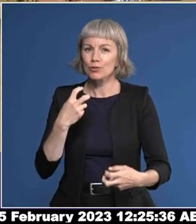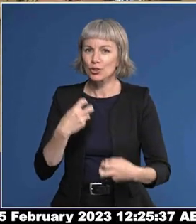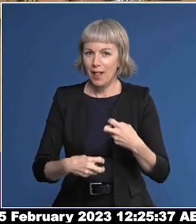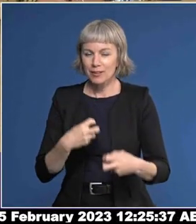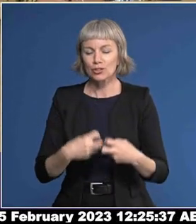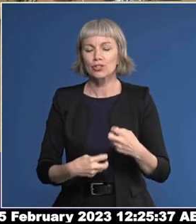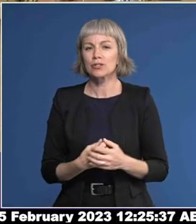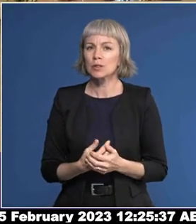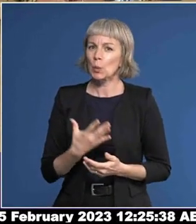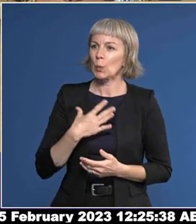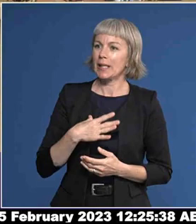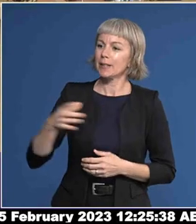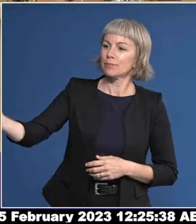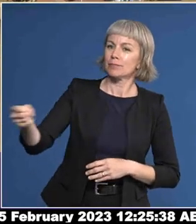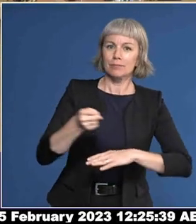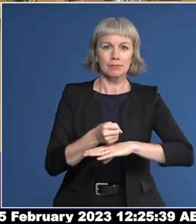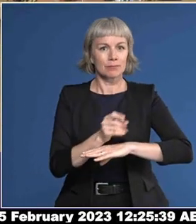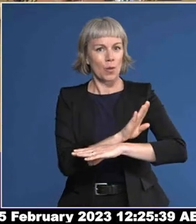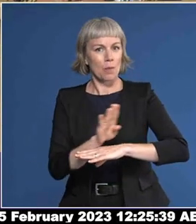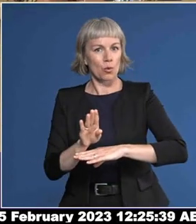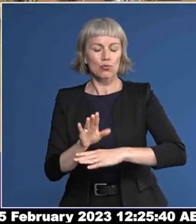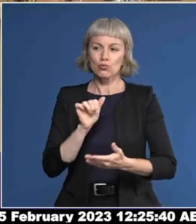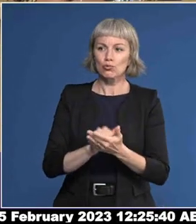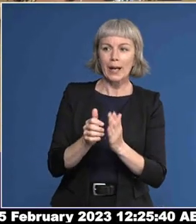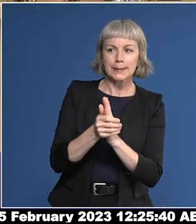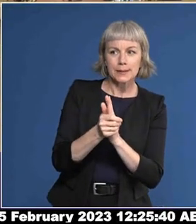have the right level of contribution to a board rather than just make up a number.